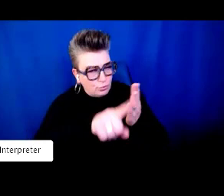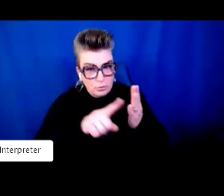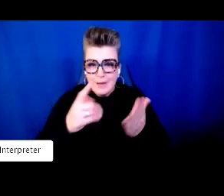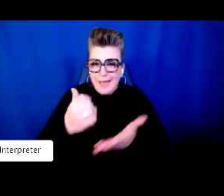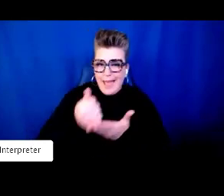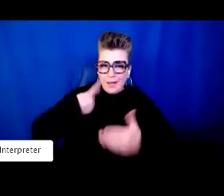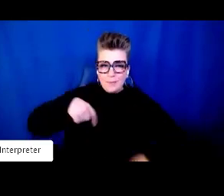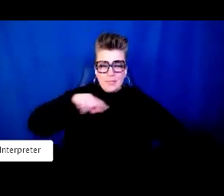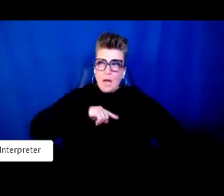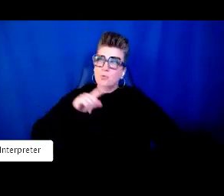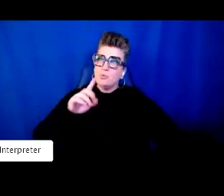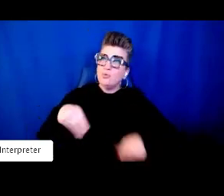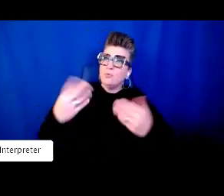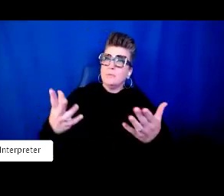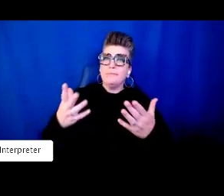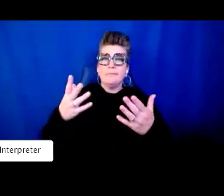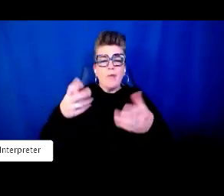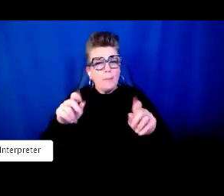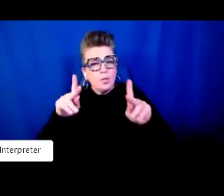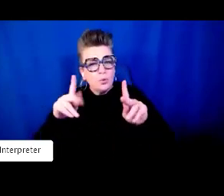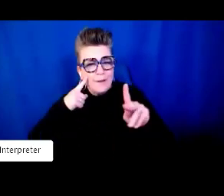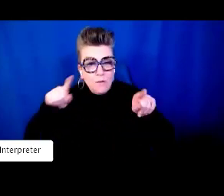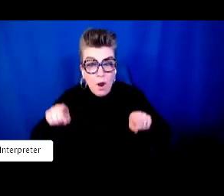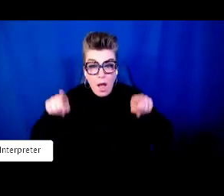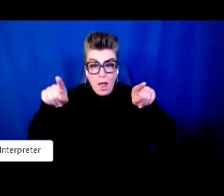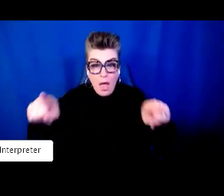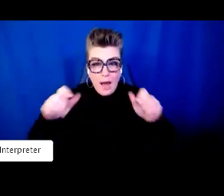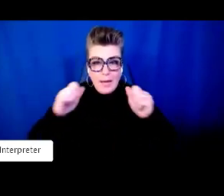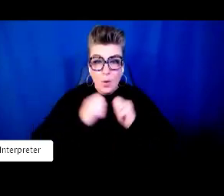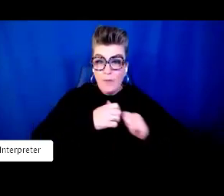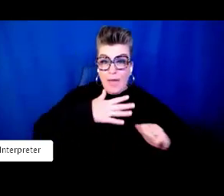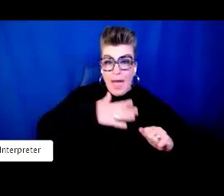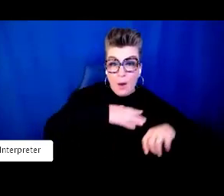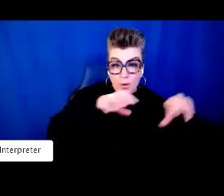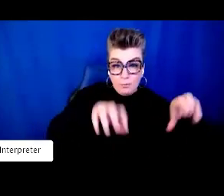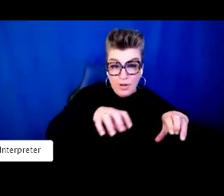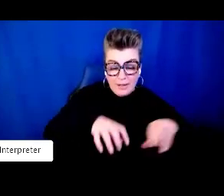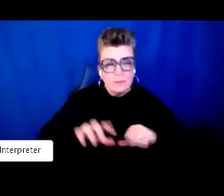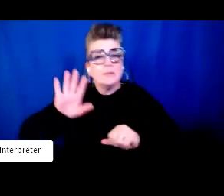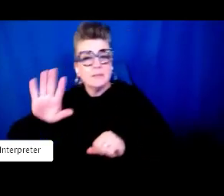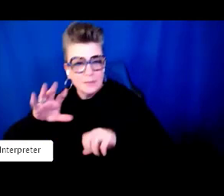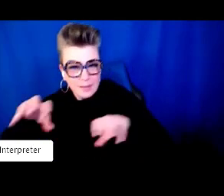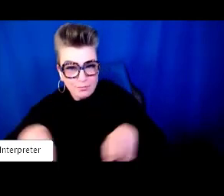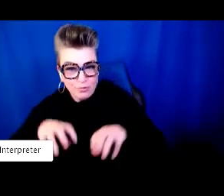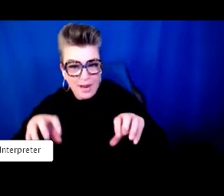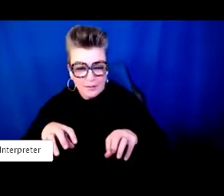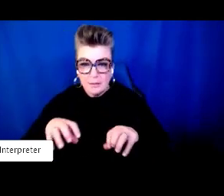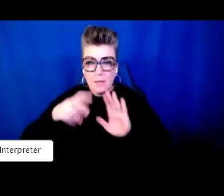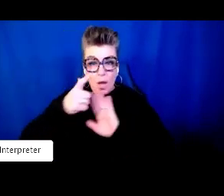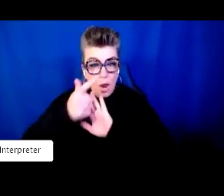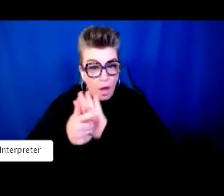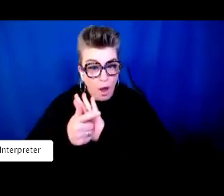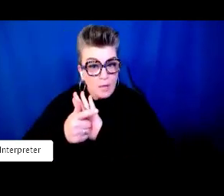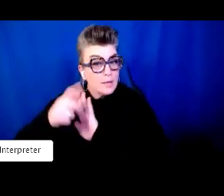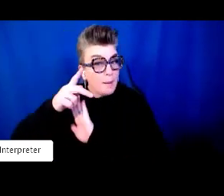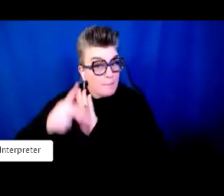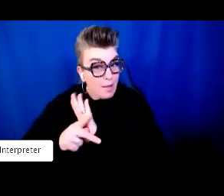sharing practices with tribal laws, policies and preferences and to consider additional protections that may be needed.